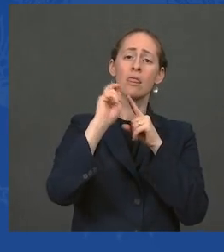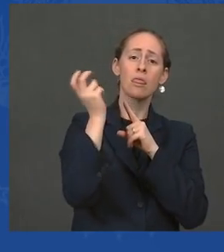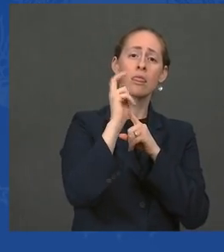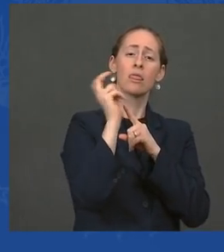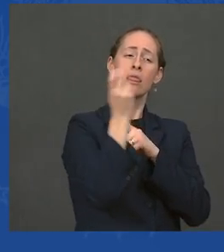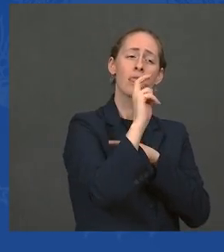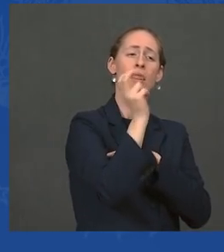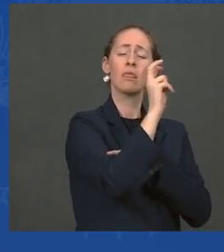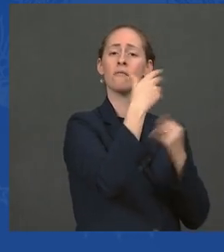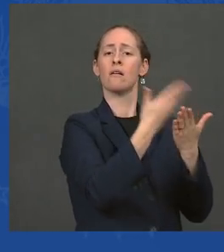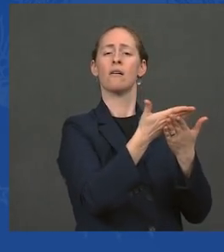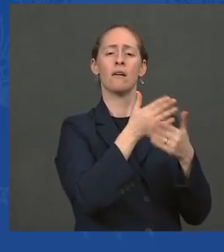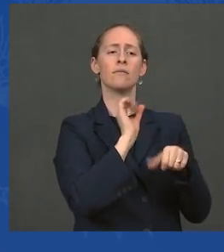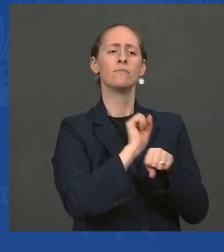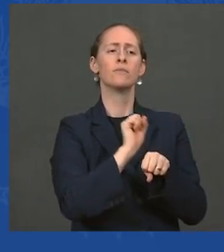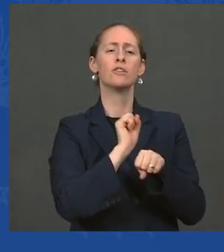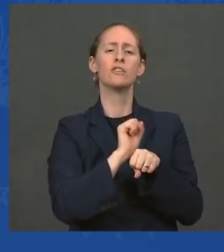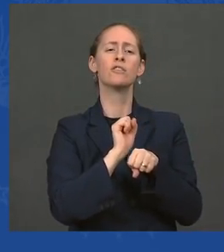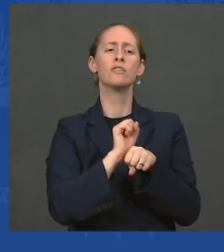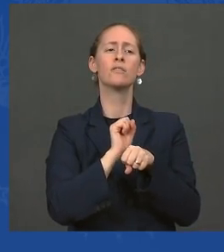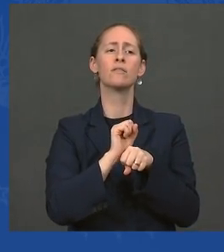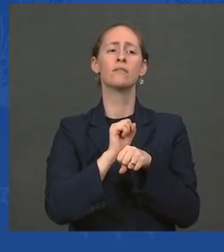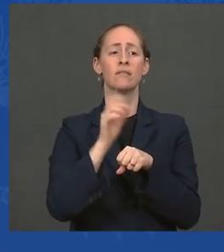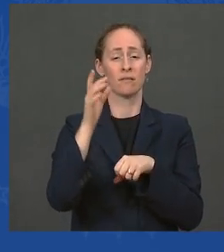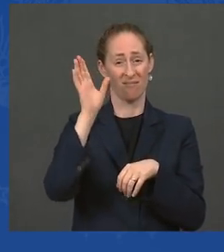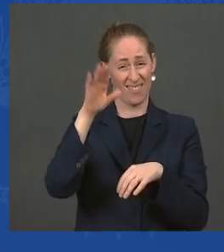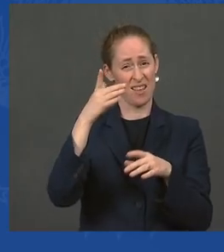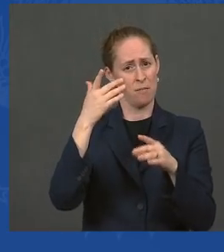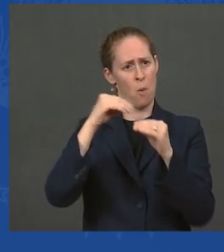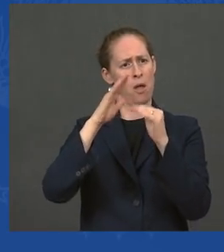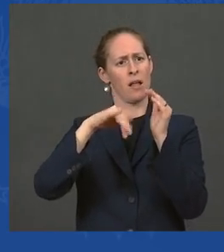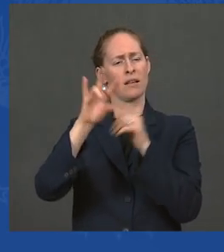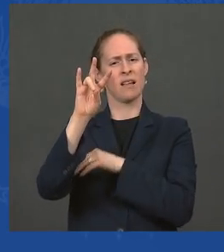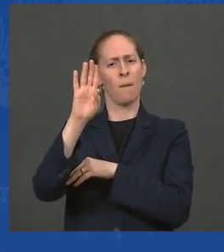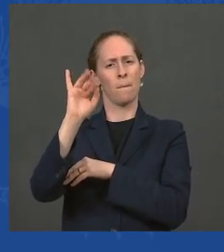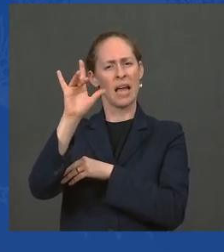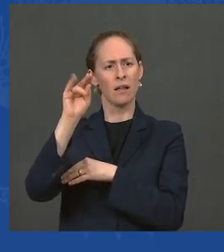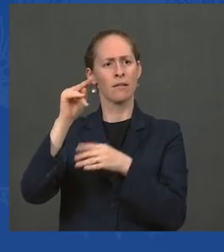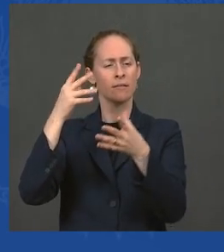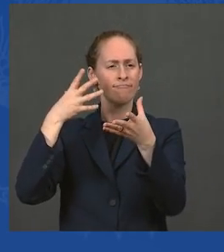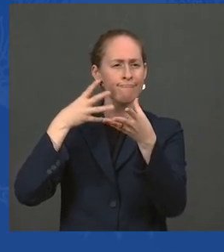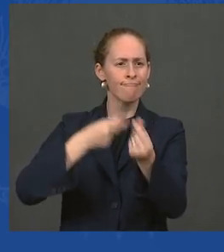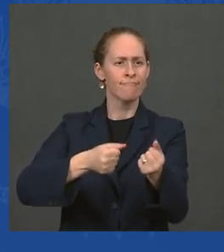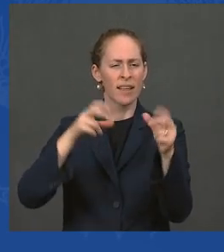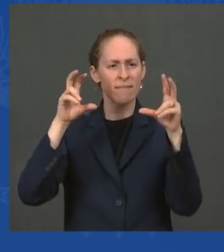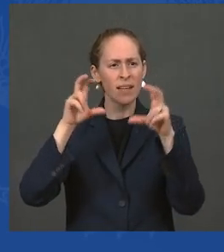Look, more than $7 billion to build out the national network of electric vehicle charging stations.